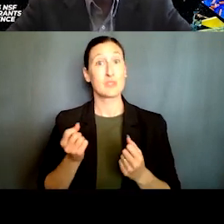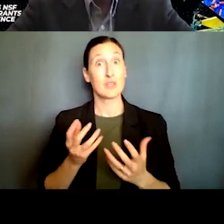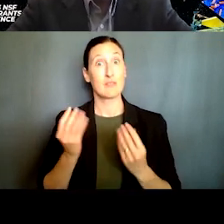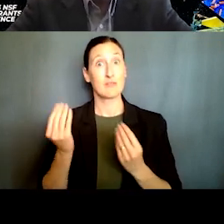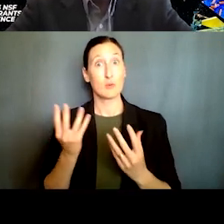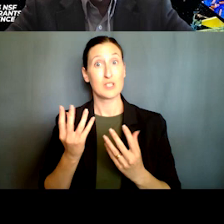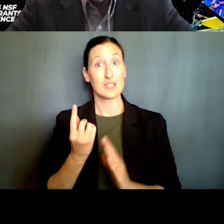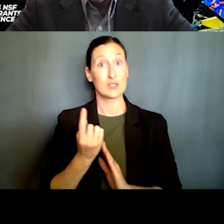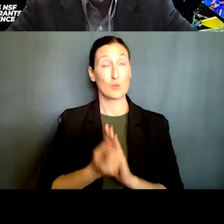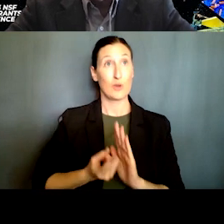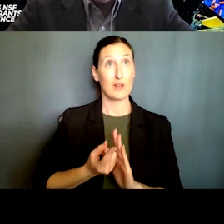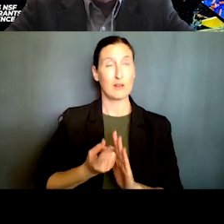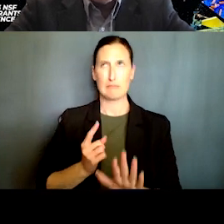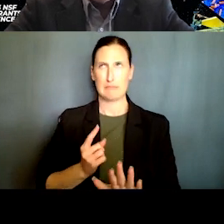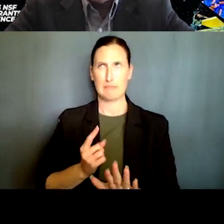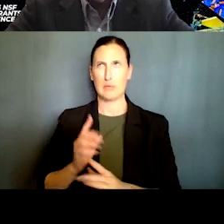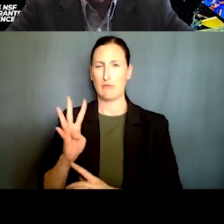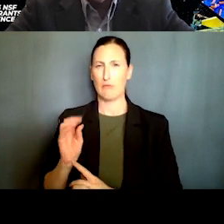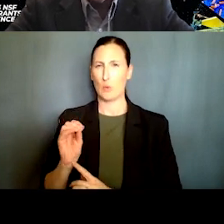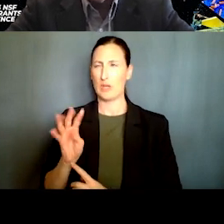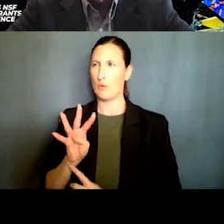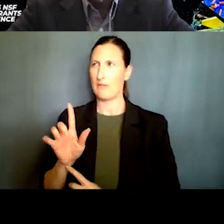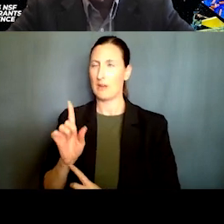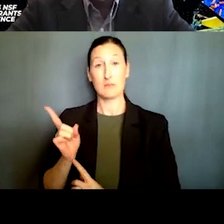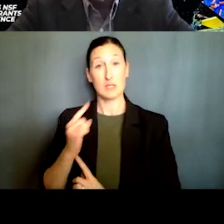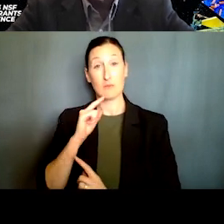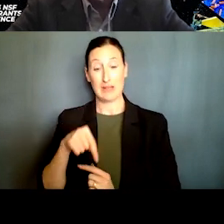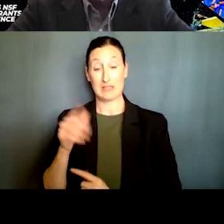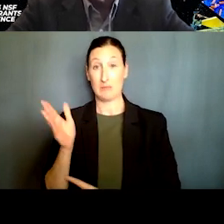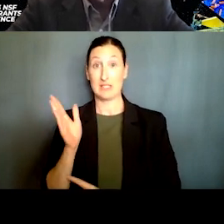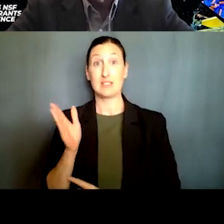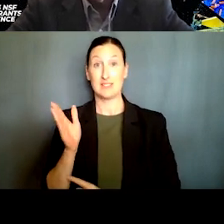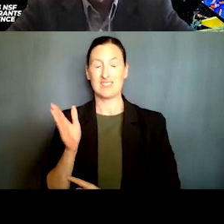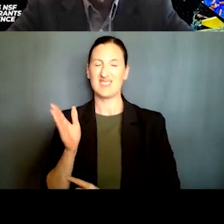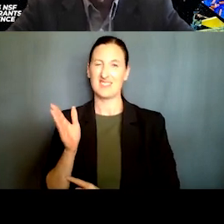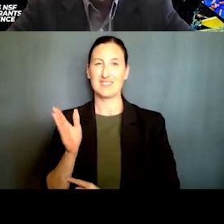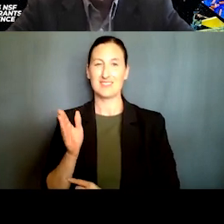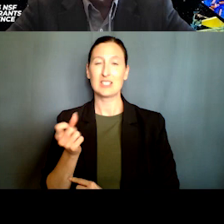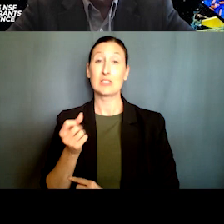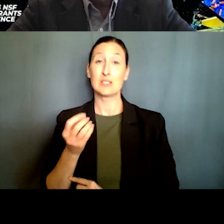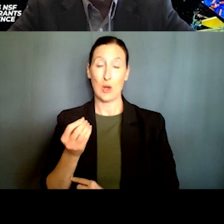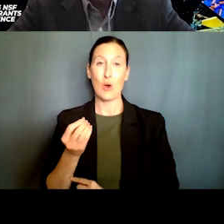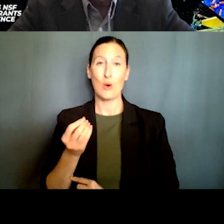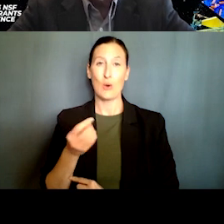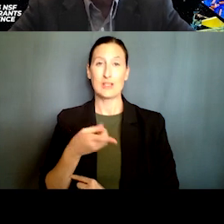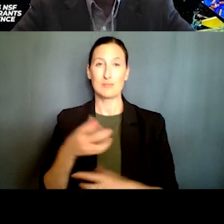other sessions, there's an hour for this. Actually, I think there's only 40 or 45 minutes for this presentation. Some of this stuff will go by